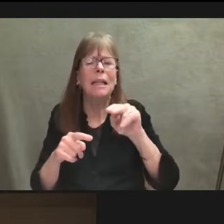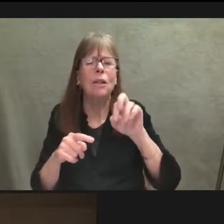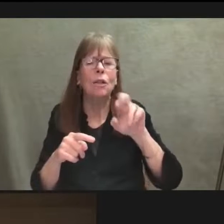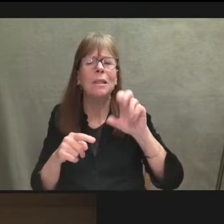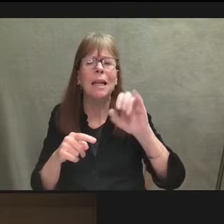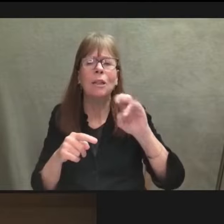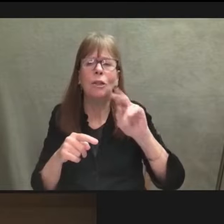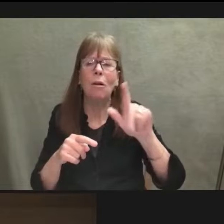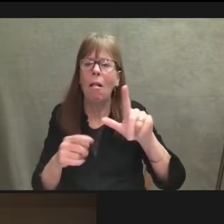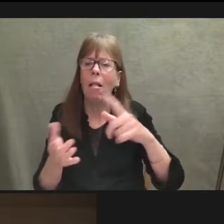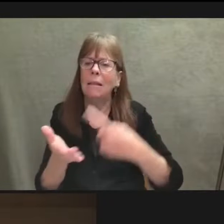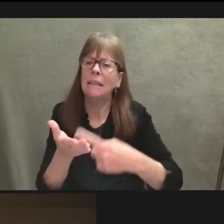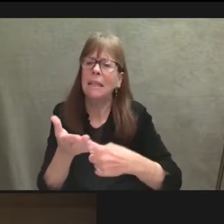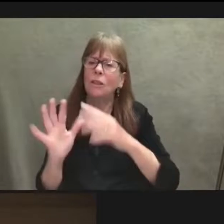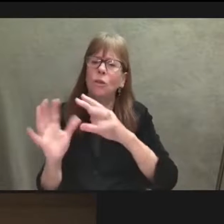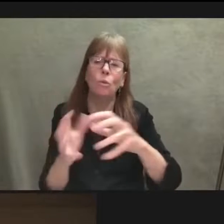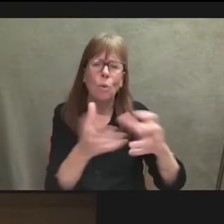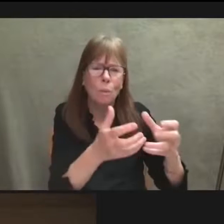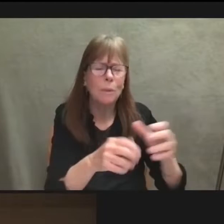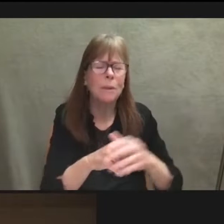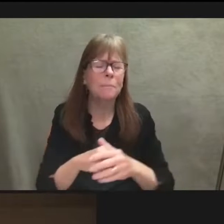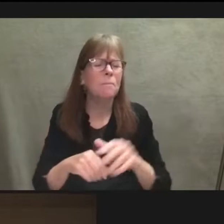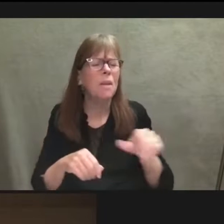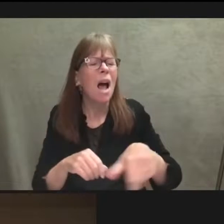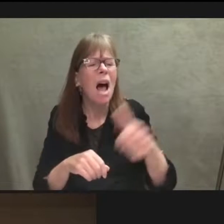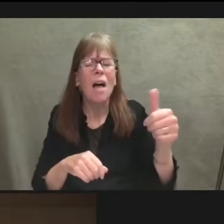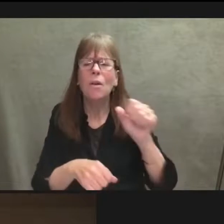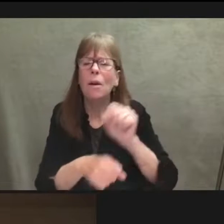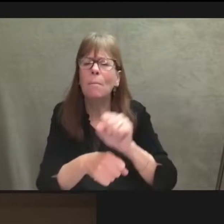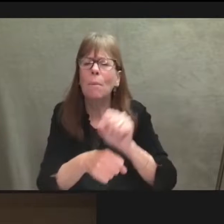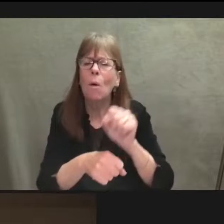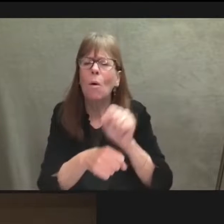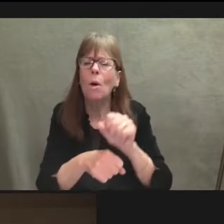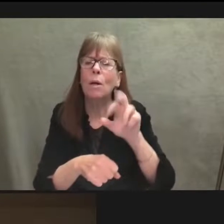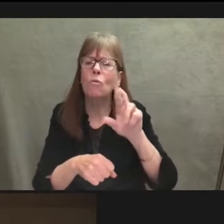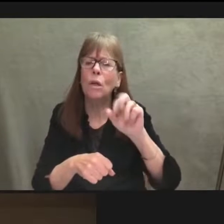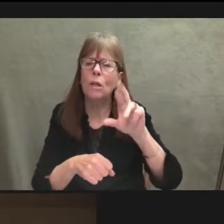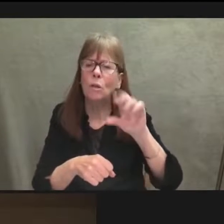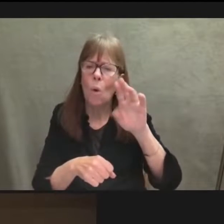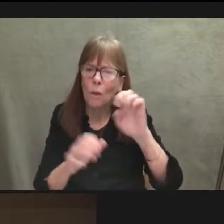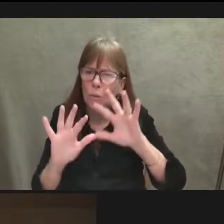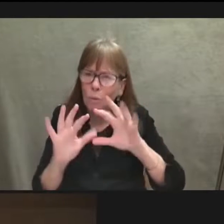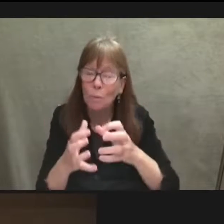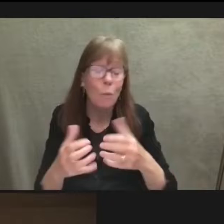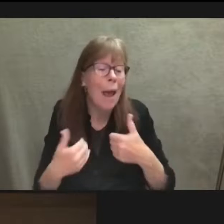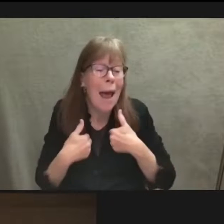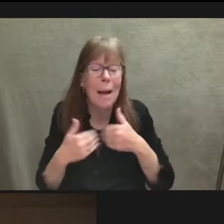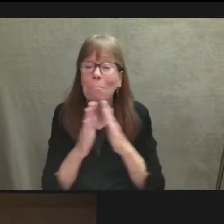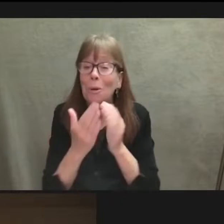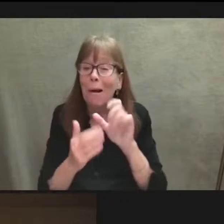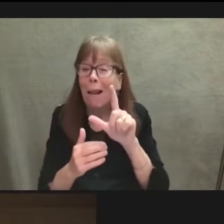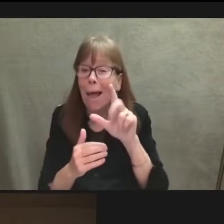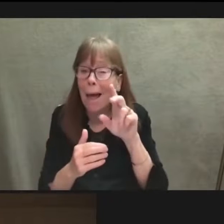other employee resource groups at Stanford. So we had a book club, the Lane Library Book Club, with